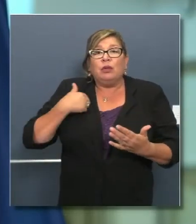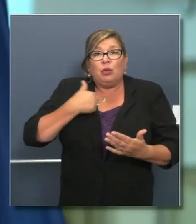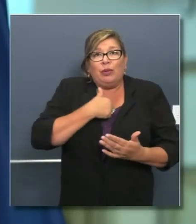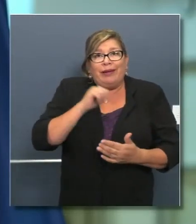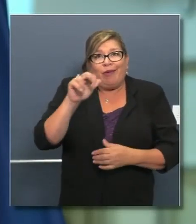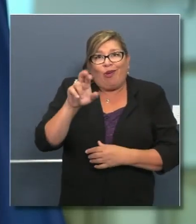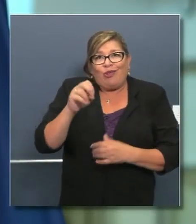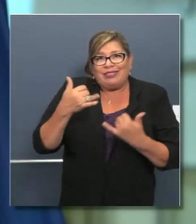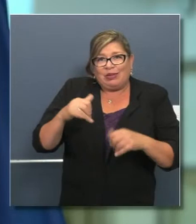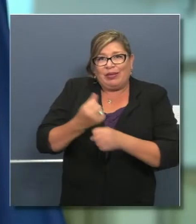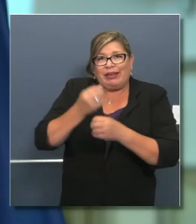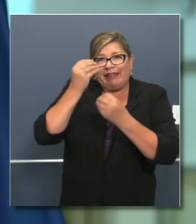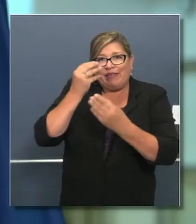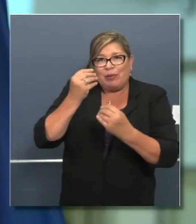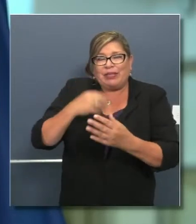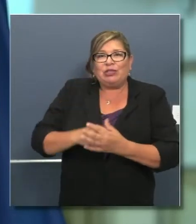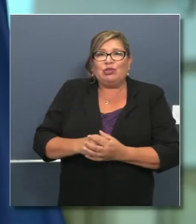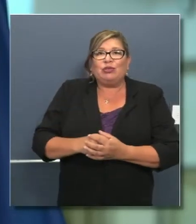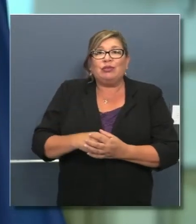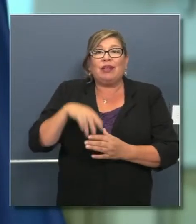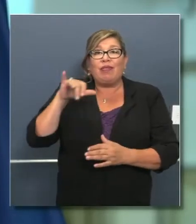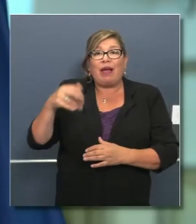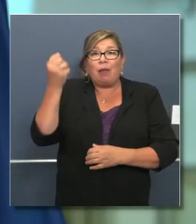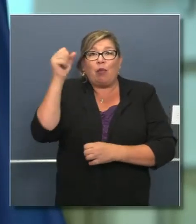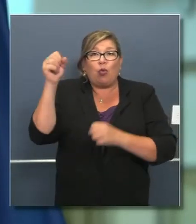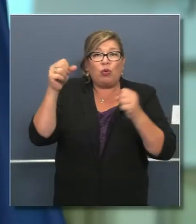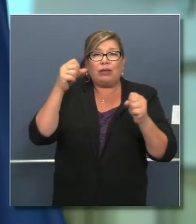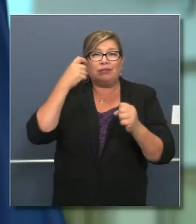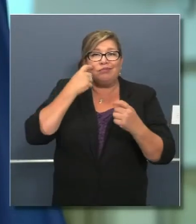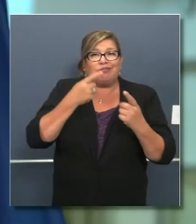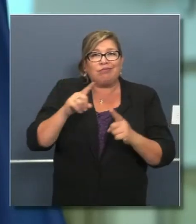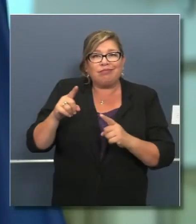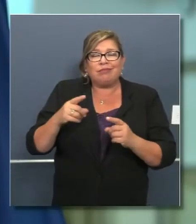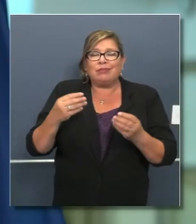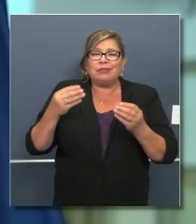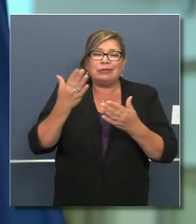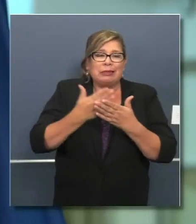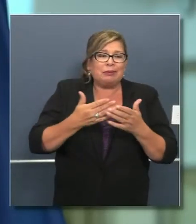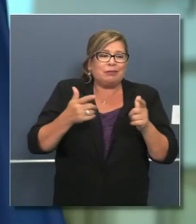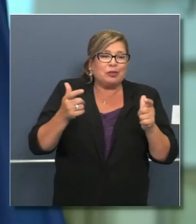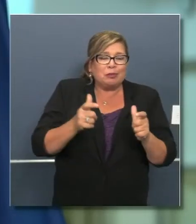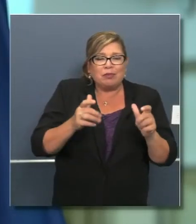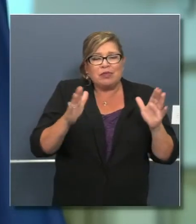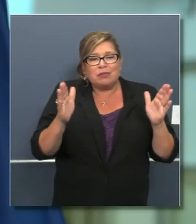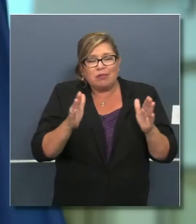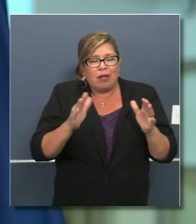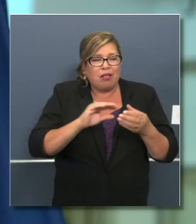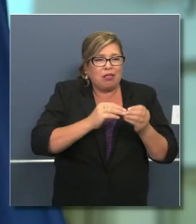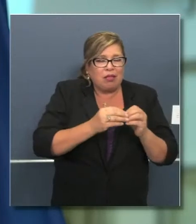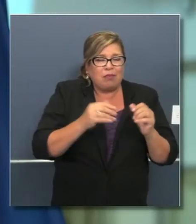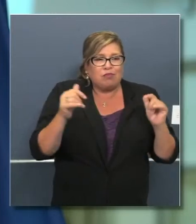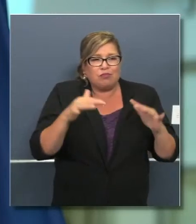has started to occur different parts of the state a different size scope scale about two